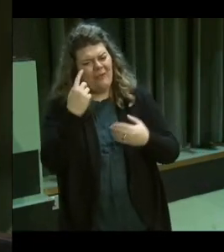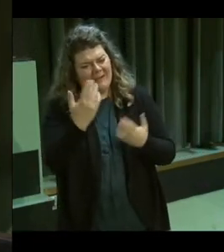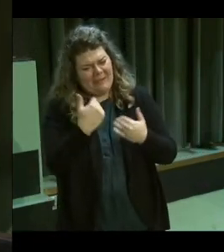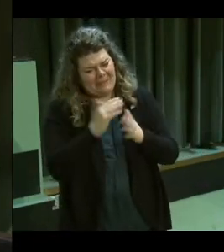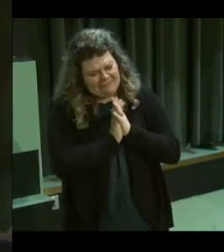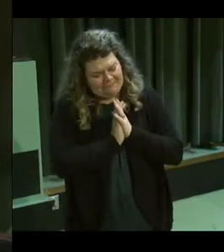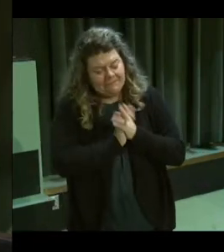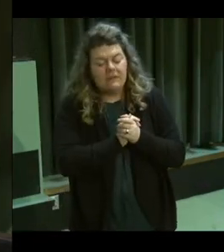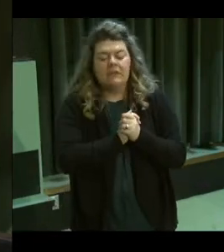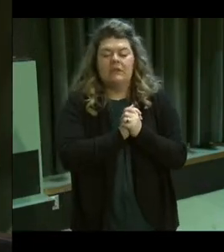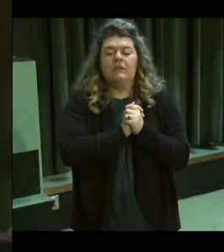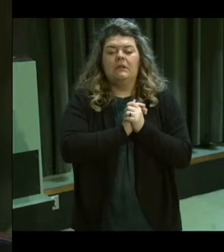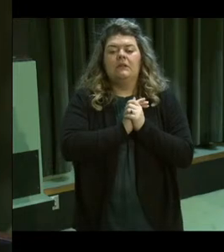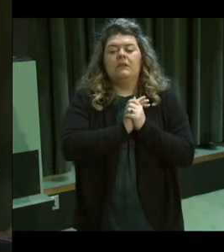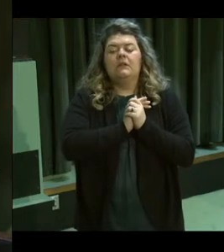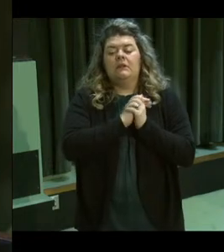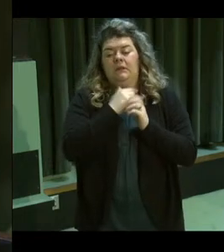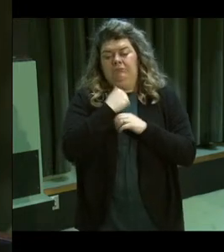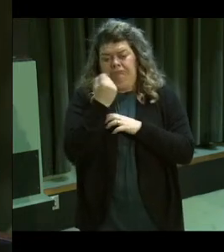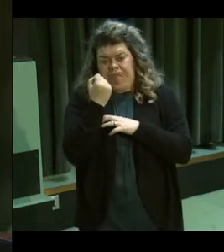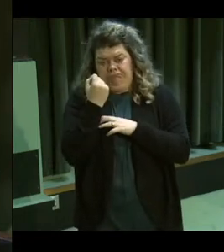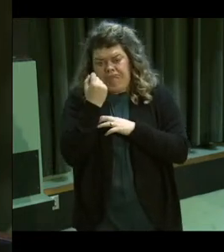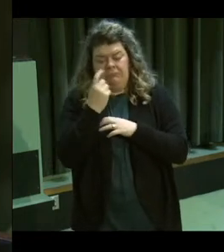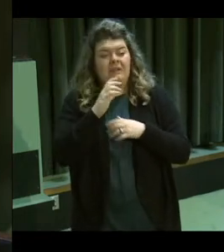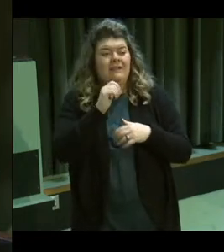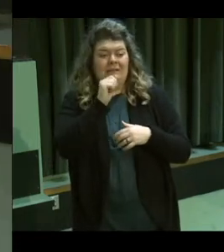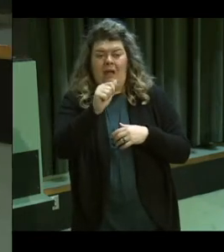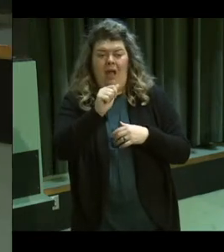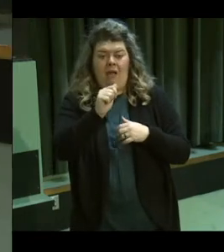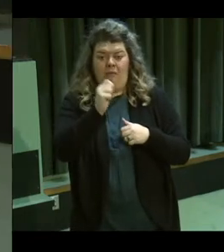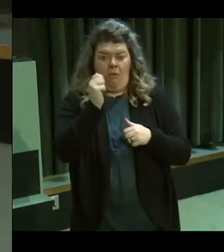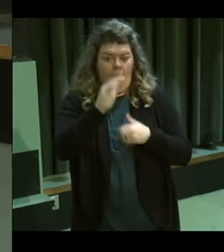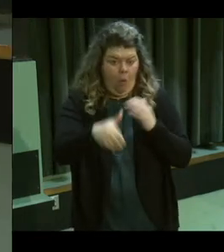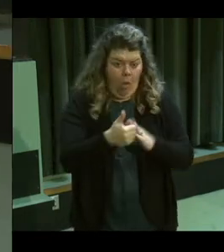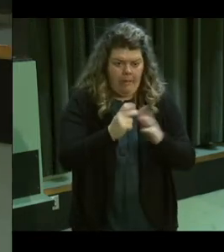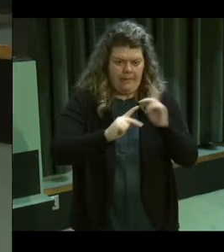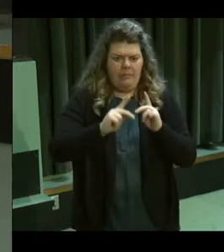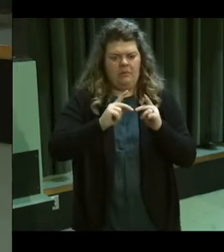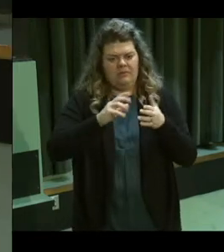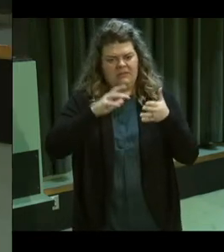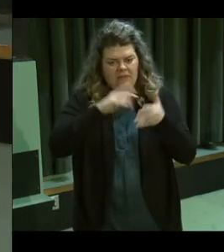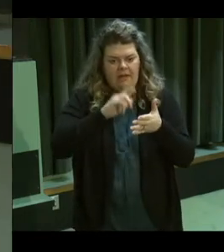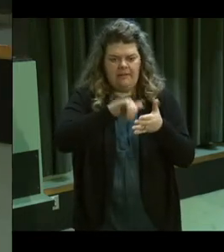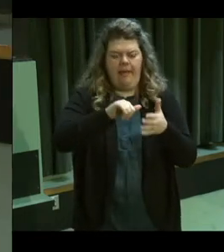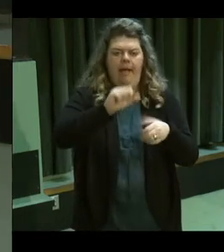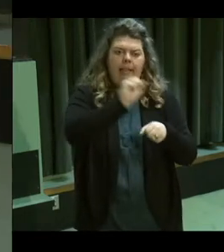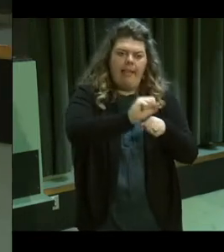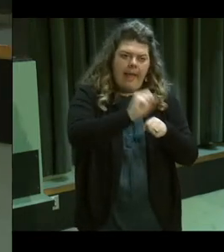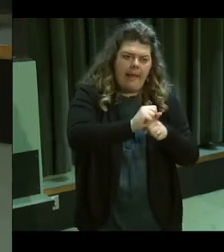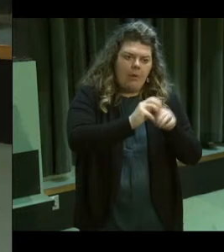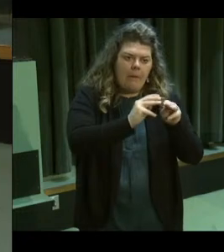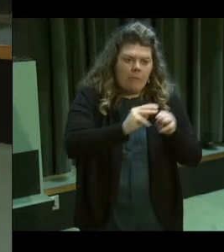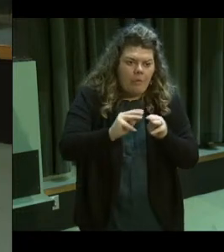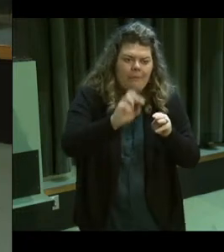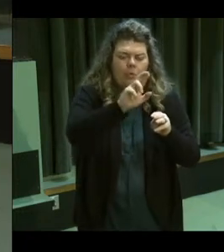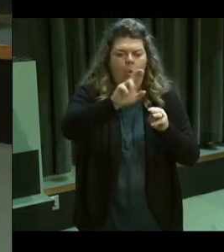understanding that not everyone